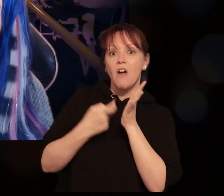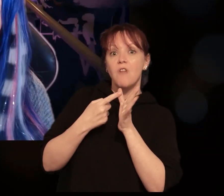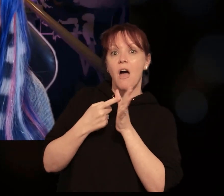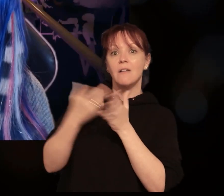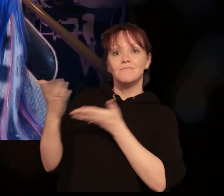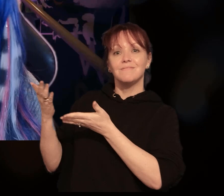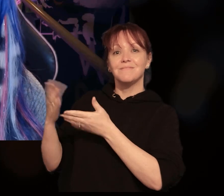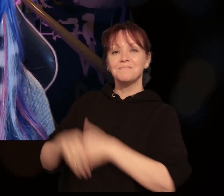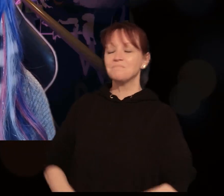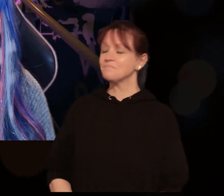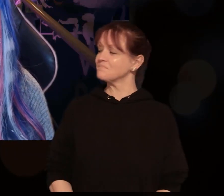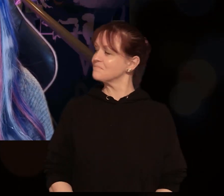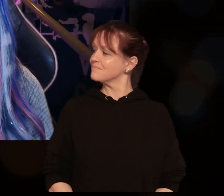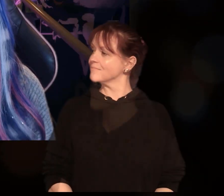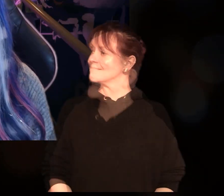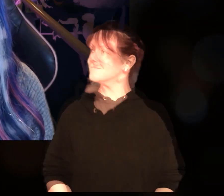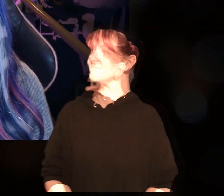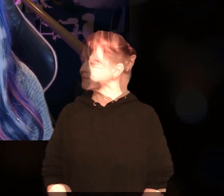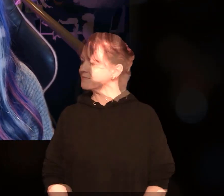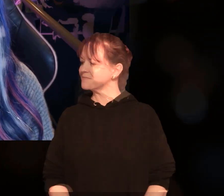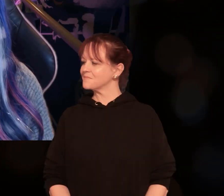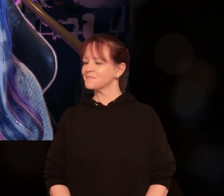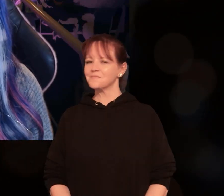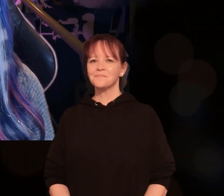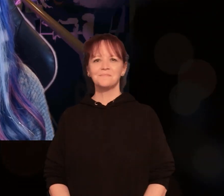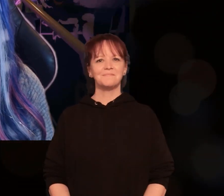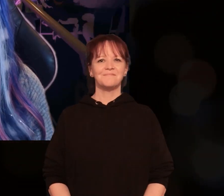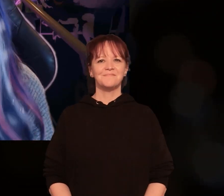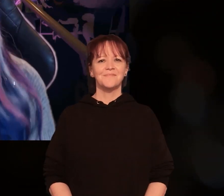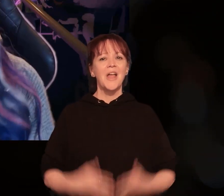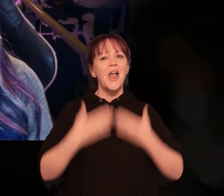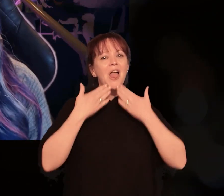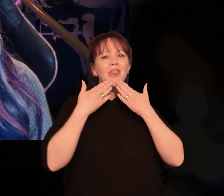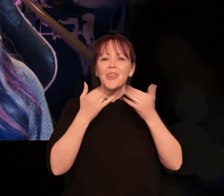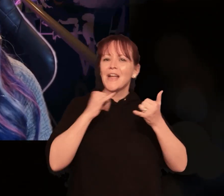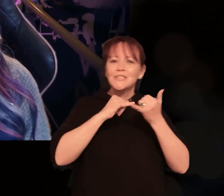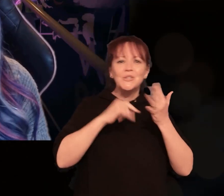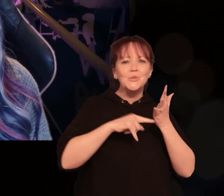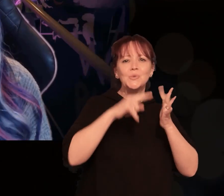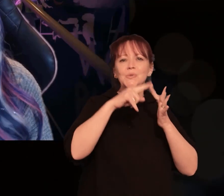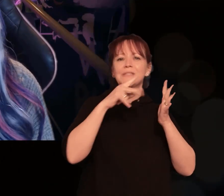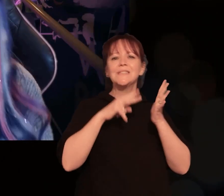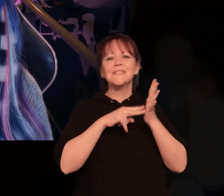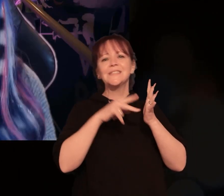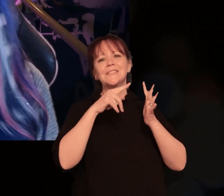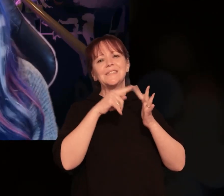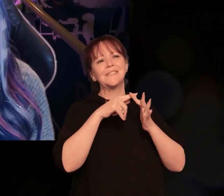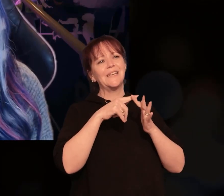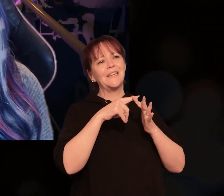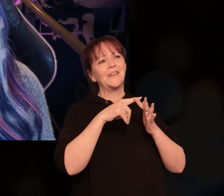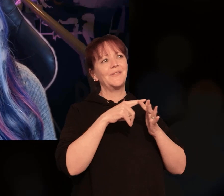Thank you so much, Steve. Not just again for throwing it back to me but for another year of amazing hosting.